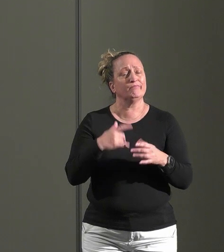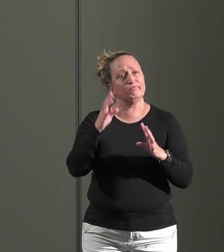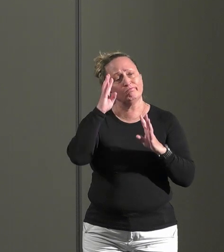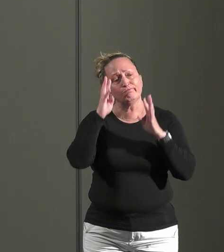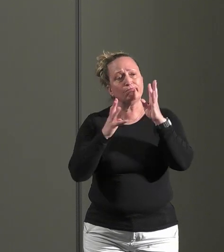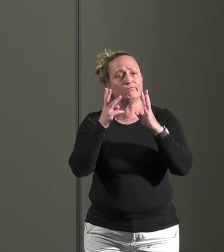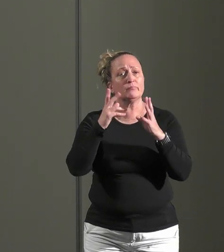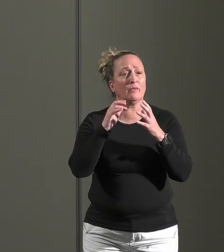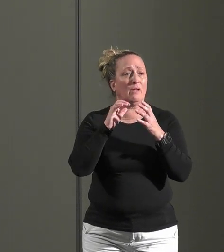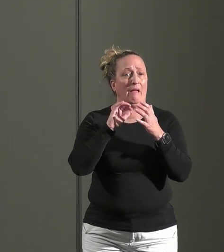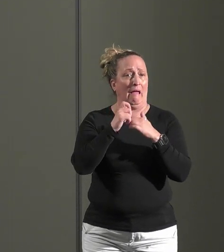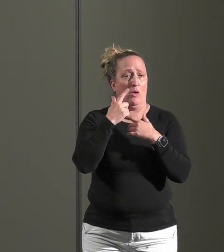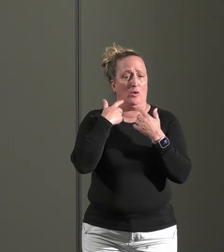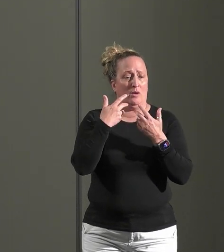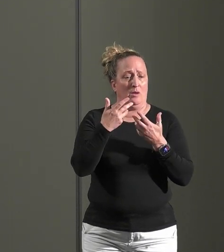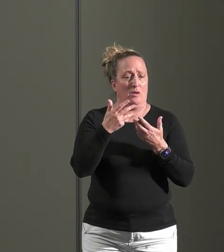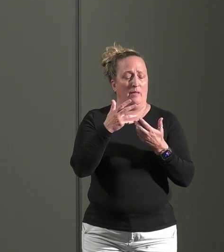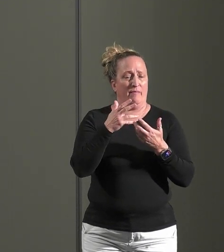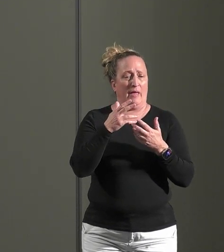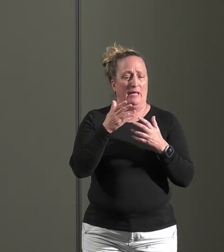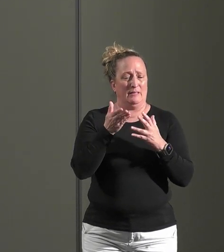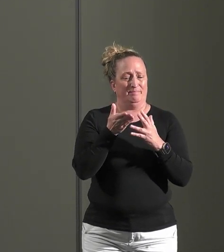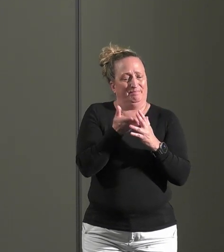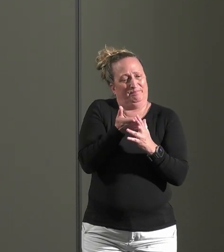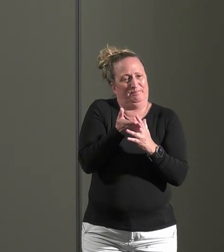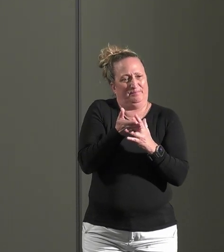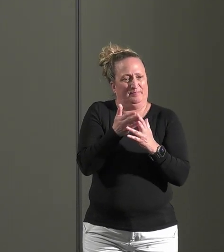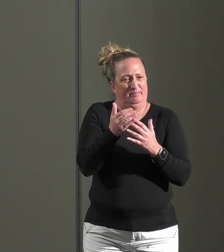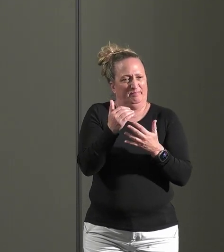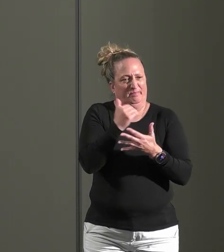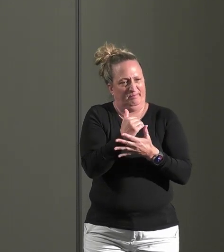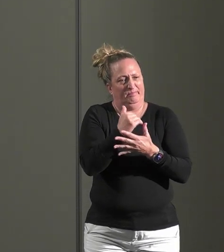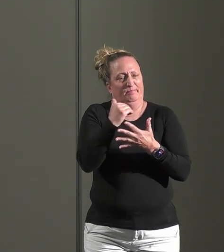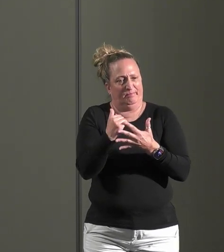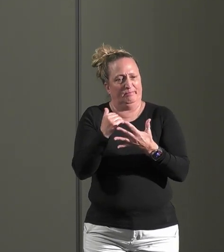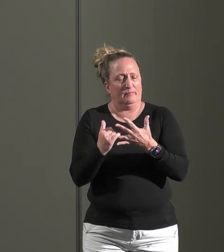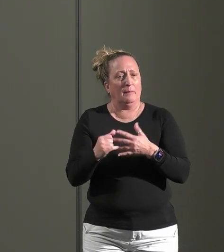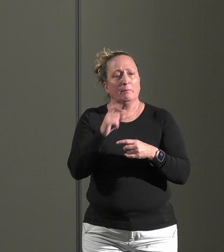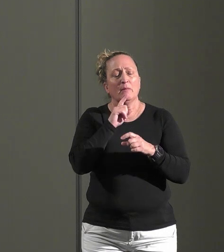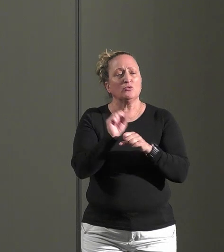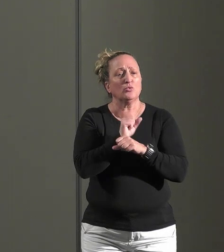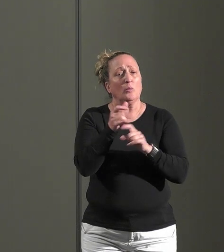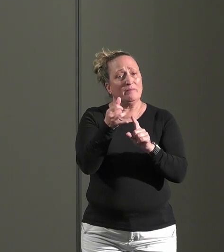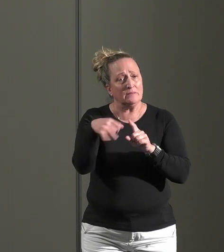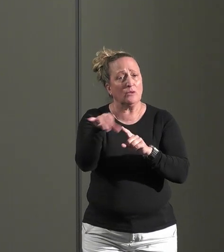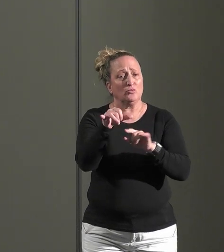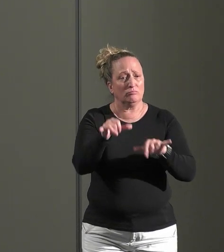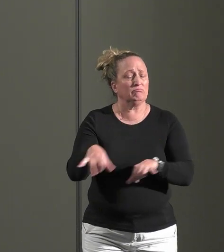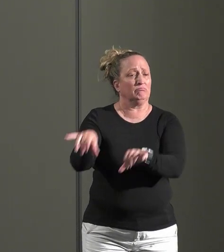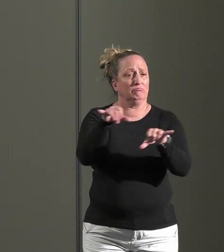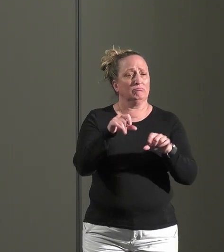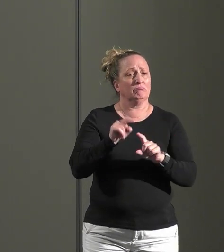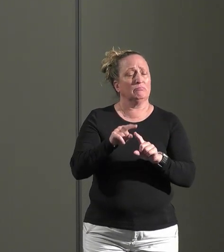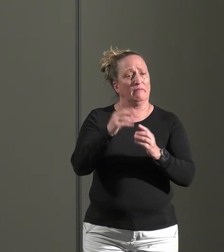some way to get that Intermediate step of making sure that we have standardization of information